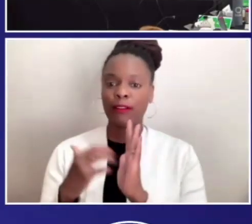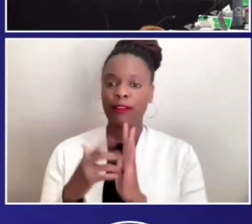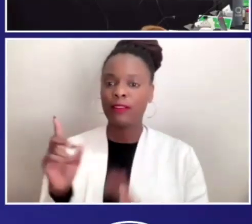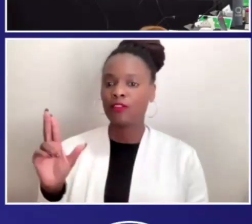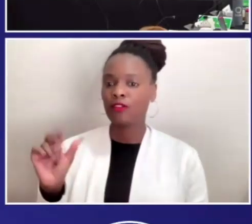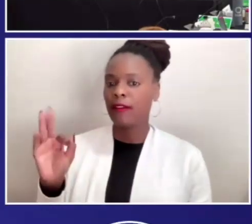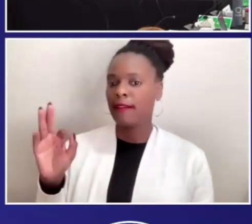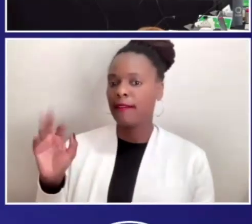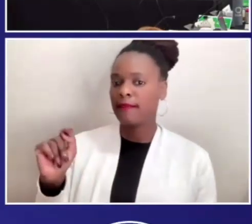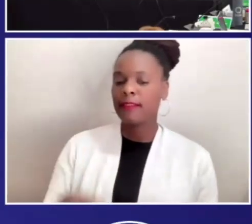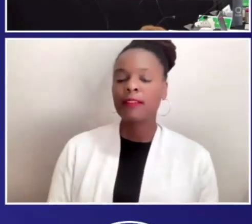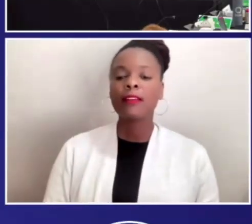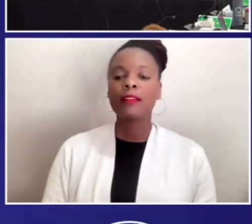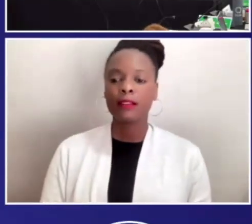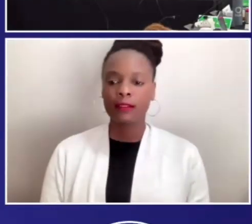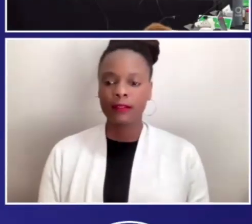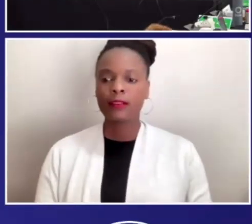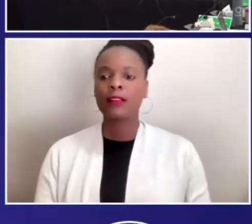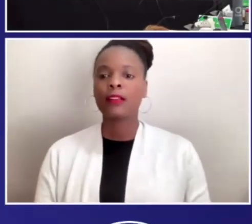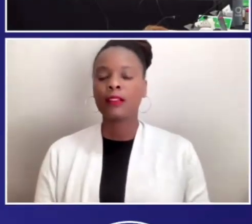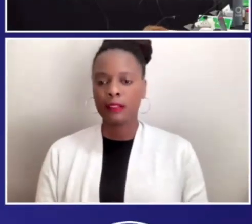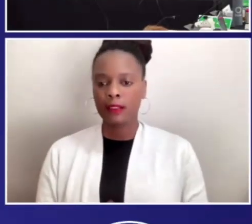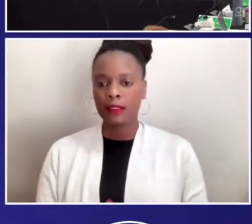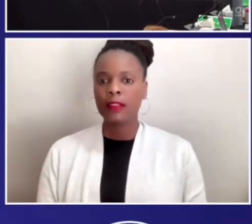and into 674.39.